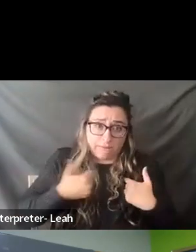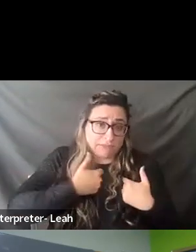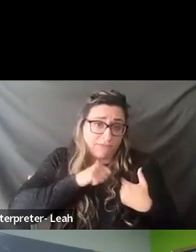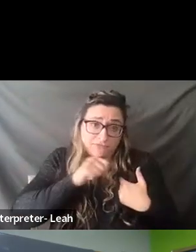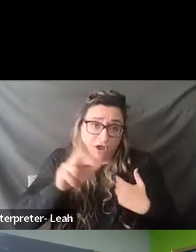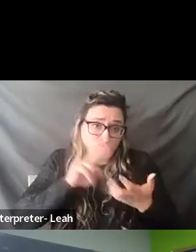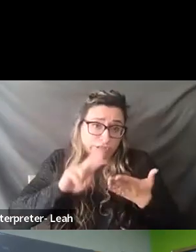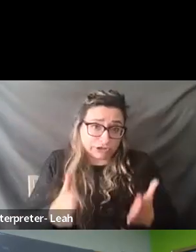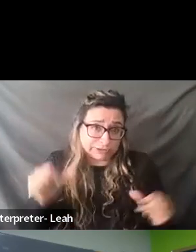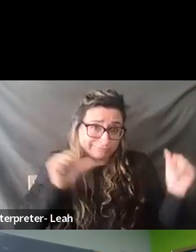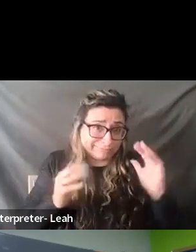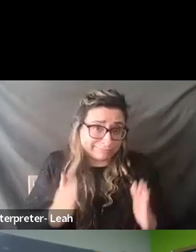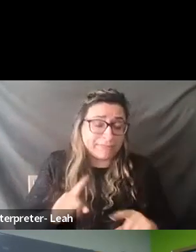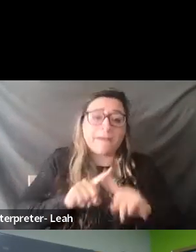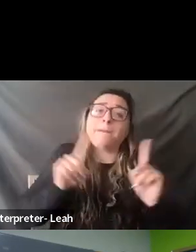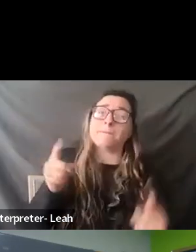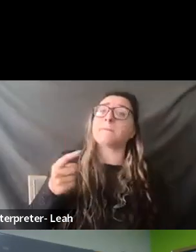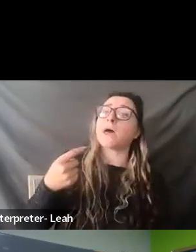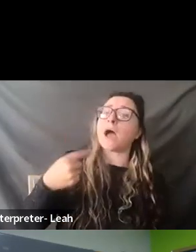So there were those layers of communication disconnect, and then, you know, research data that I still scratch my head over, you know, things like people with intellectual disabilities are at, you know, far greater risk of dying from COVID than, you know, anybody else.